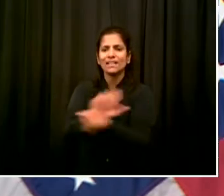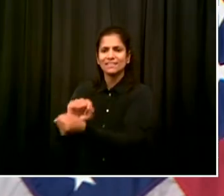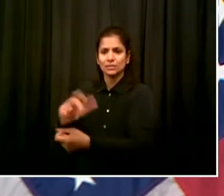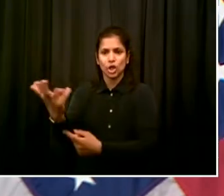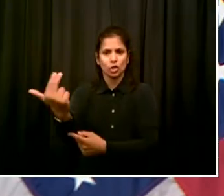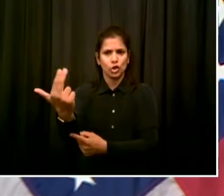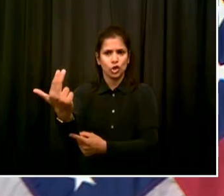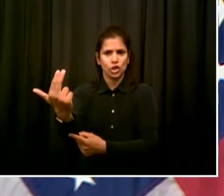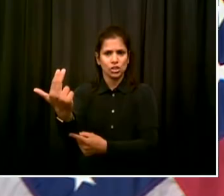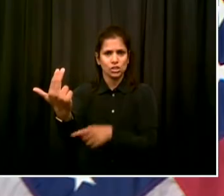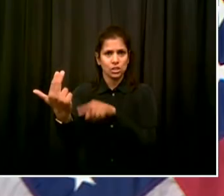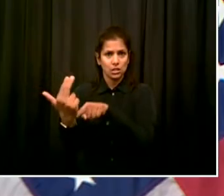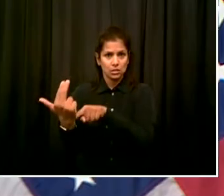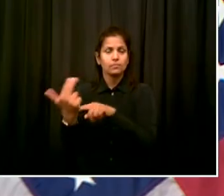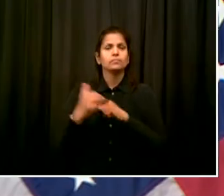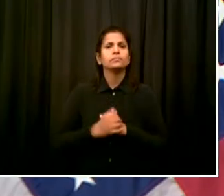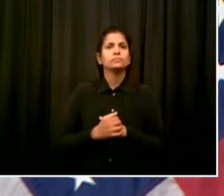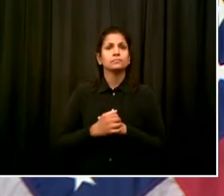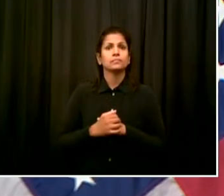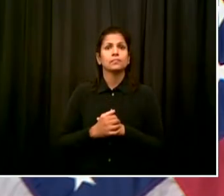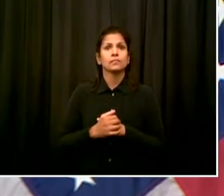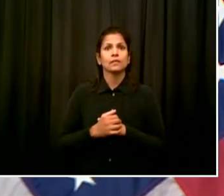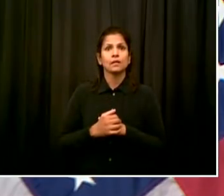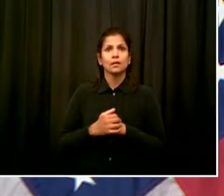JUST SINCE MONDAY . I HAD 13 ARRESTS AND SHOOTINGS JUST THISW EE.K THIS